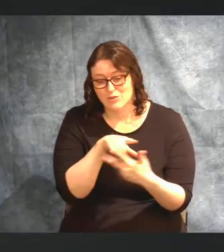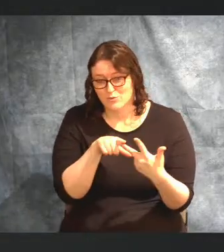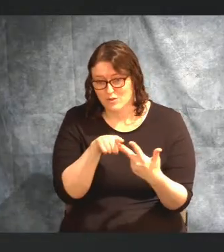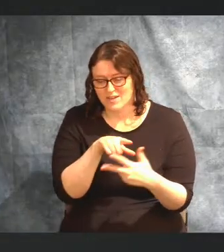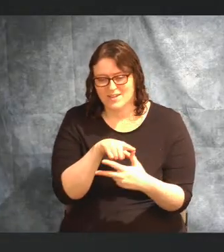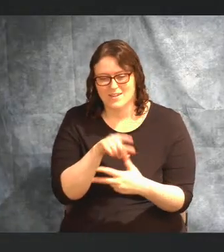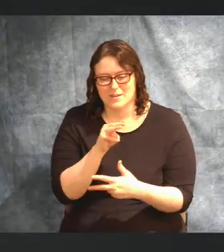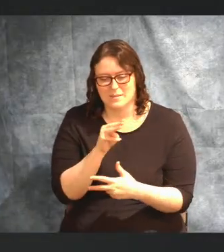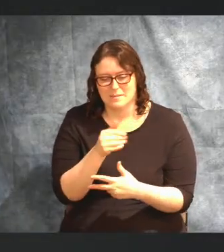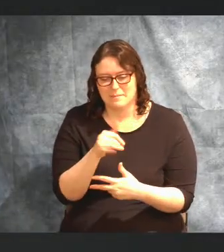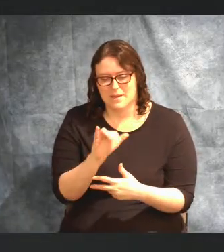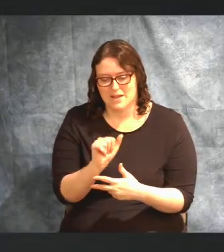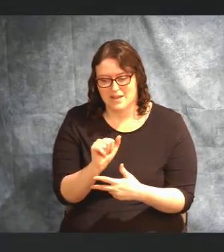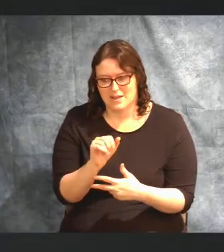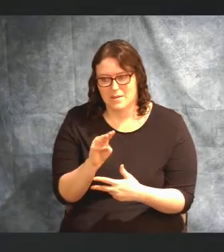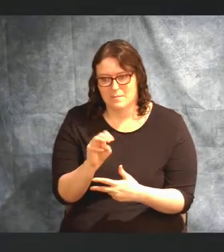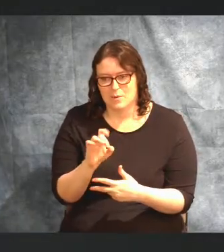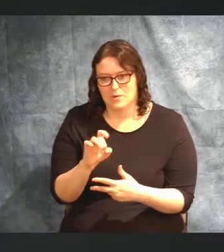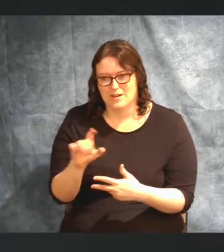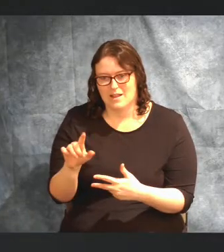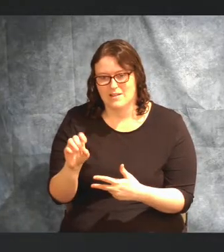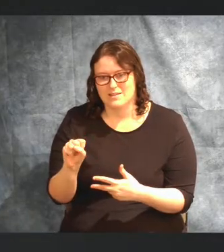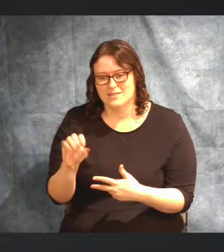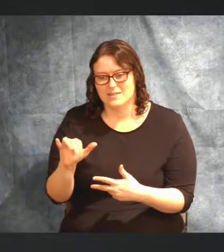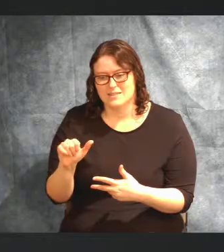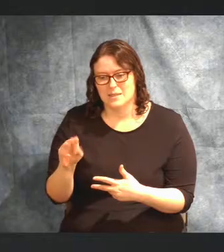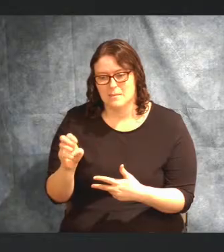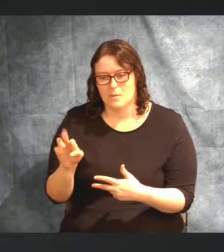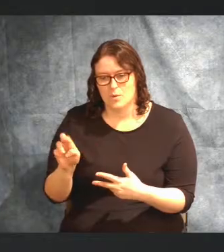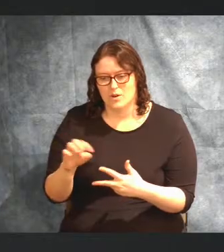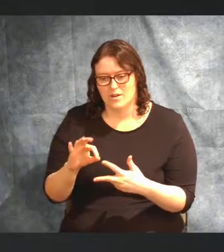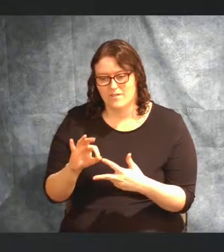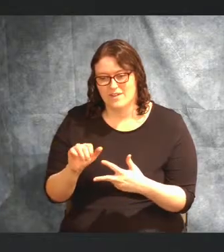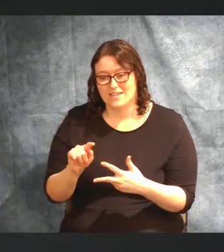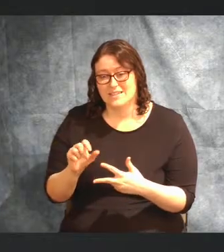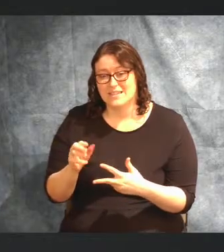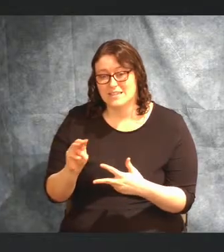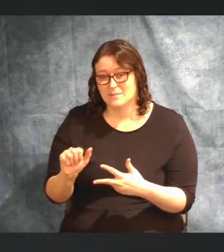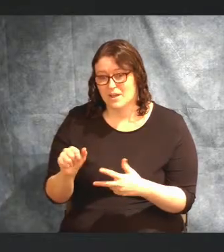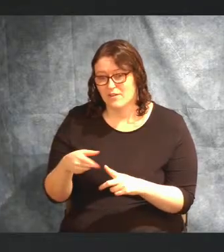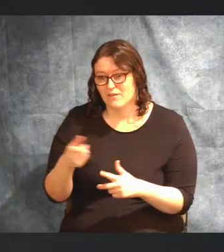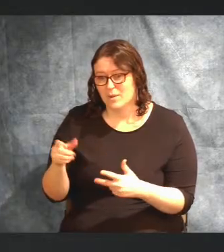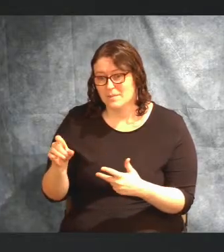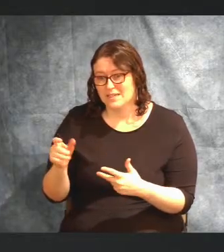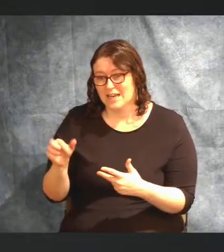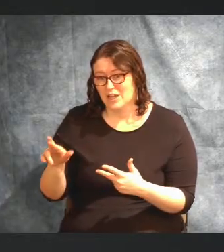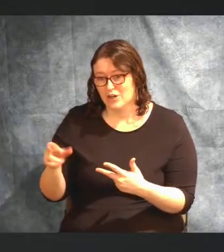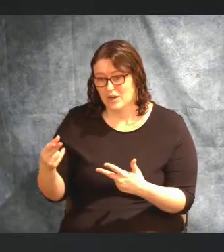Maya Modell from Sycamore High School. Fatima Dram is from Dater High School. and Cammy Rogers is